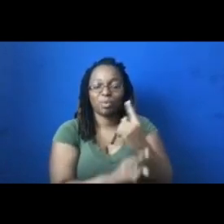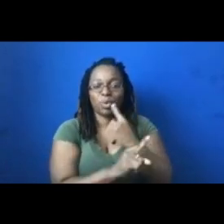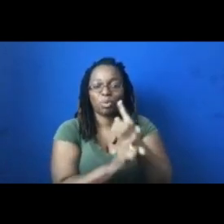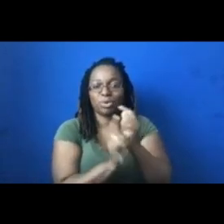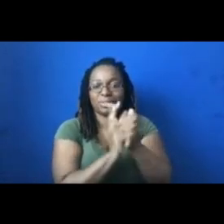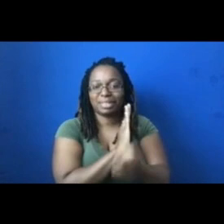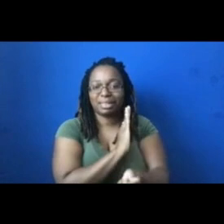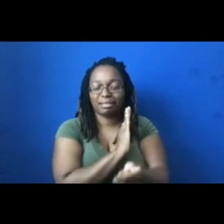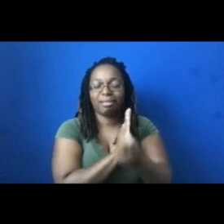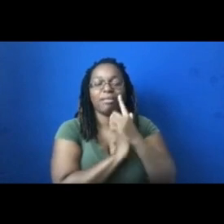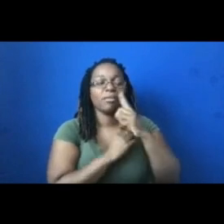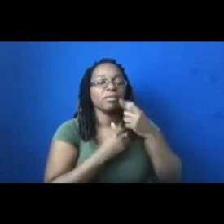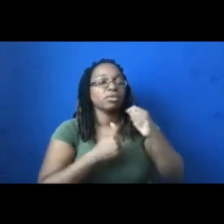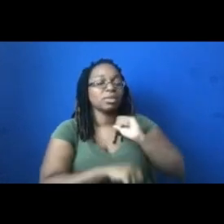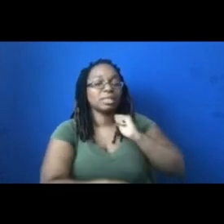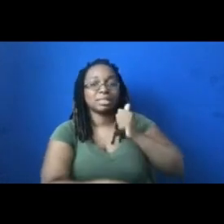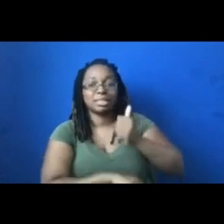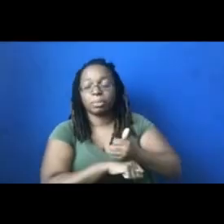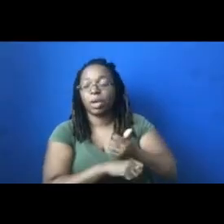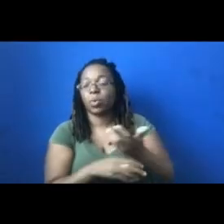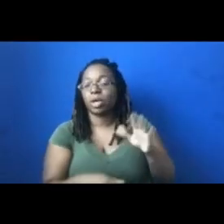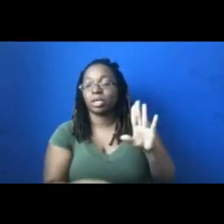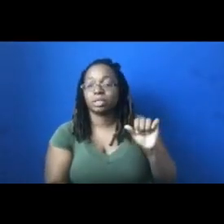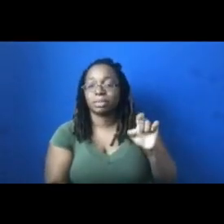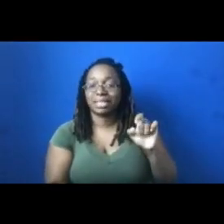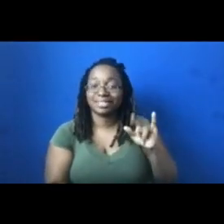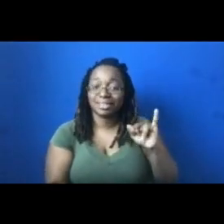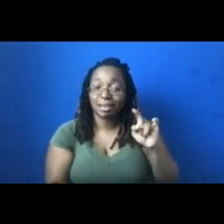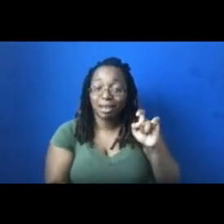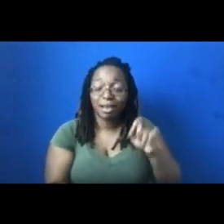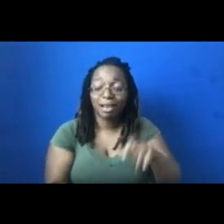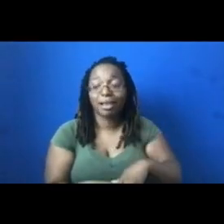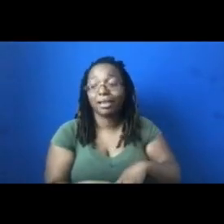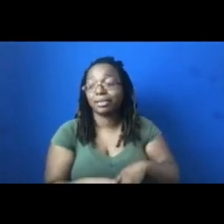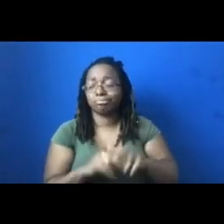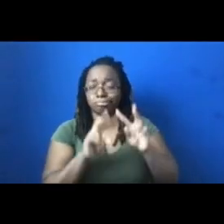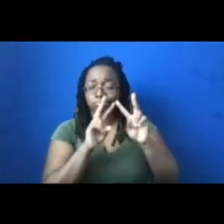establishing baselines, assessing risk, so that the